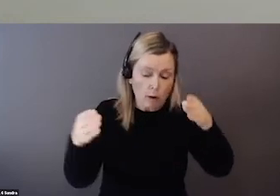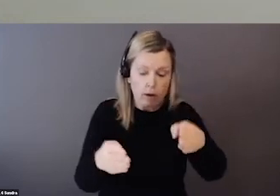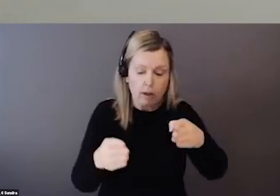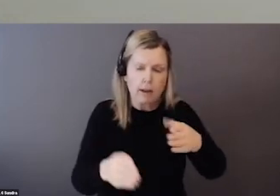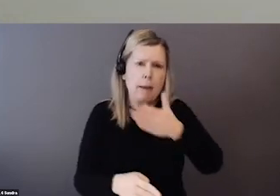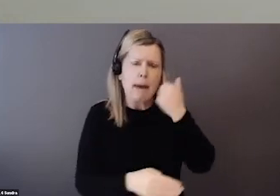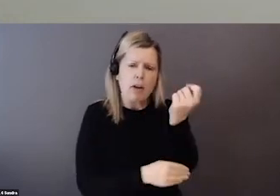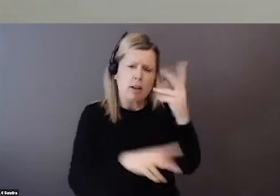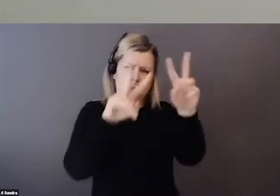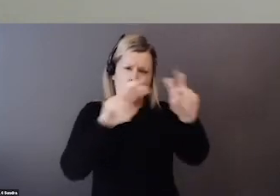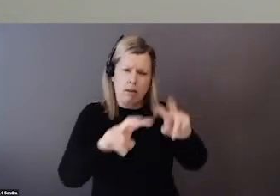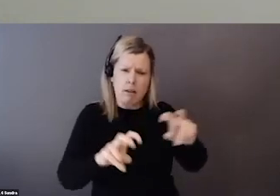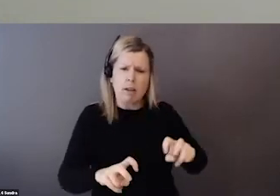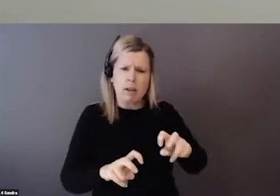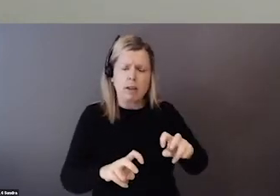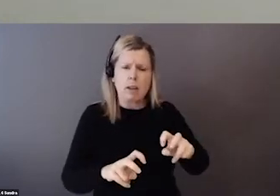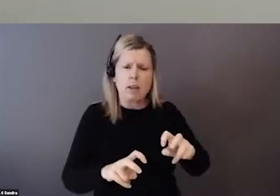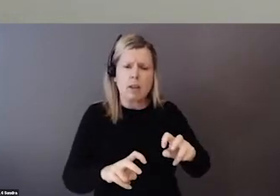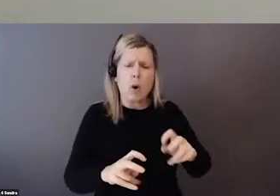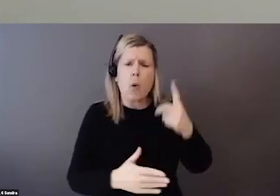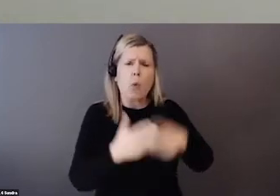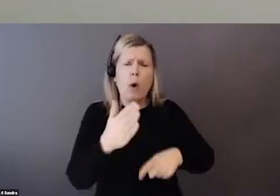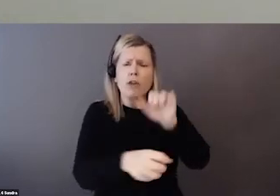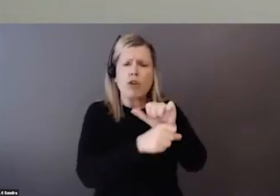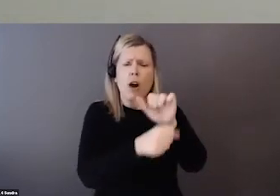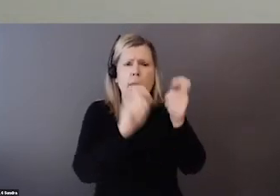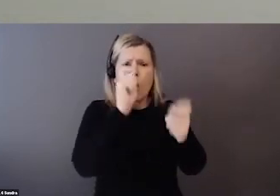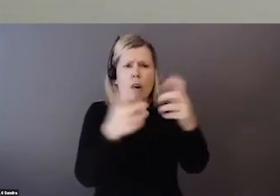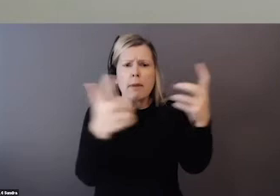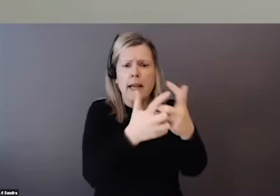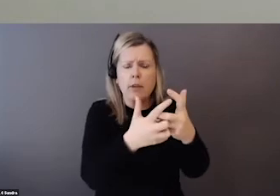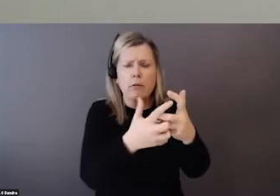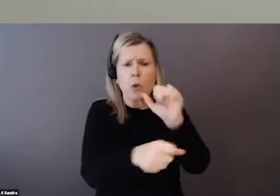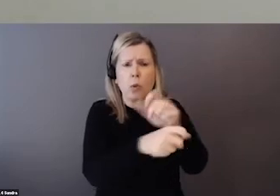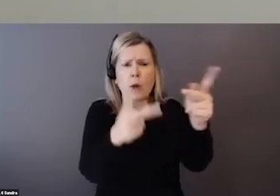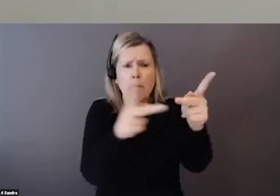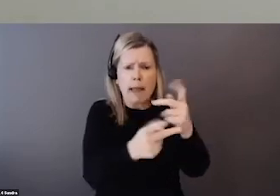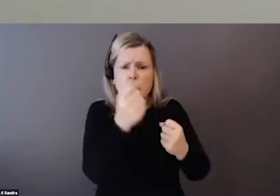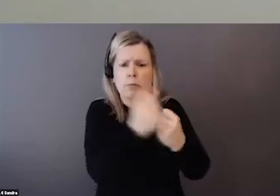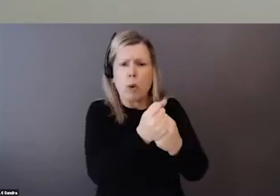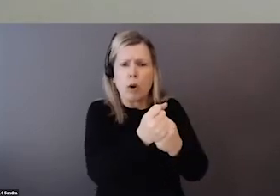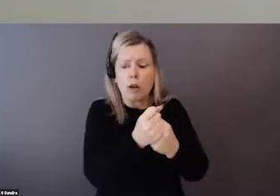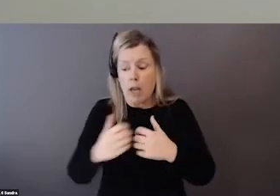the types of job accommodations and workplace supports required by young people with disabilities